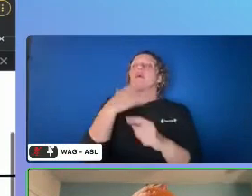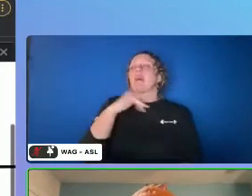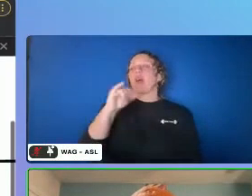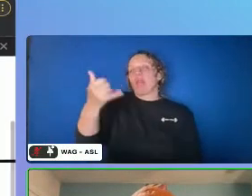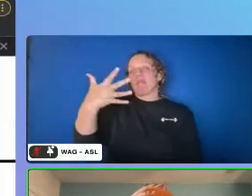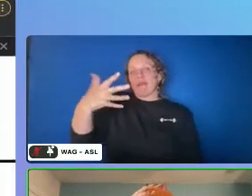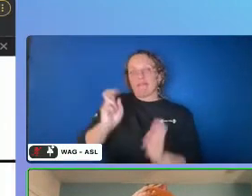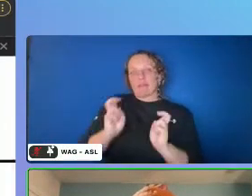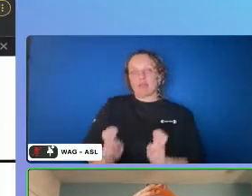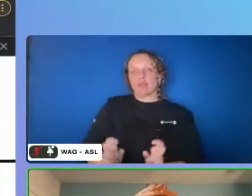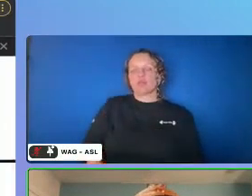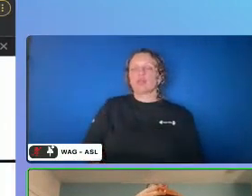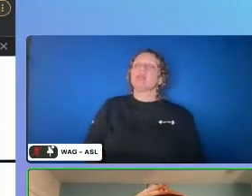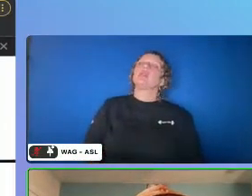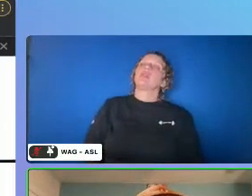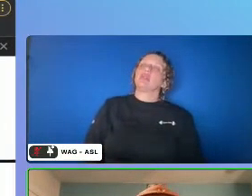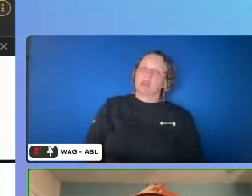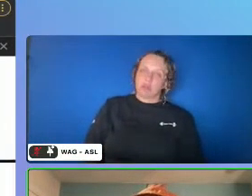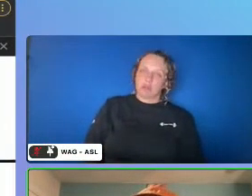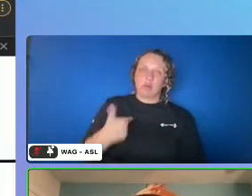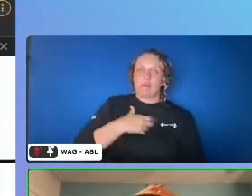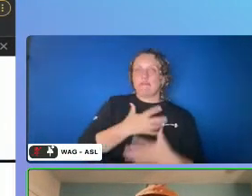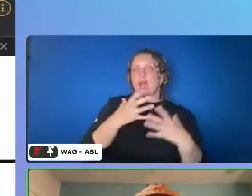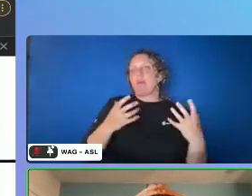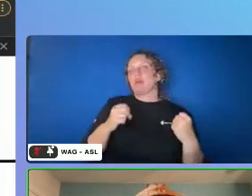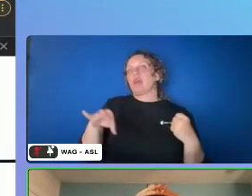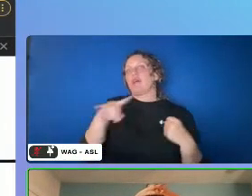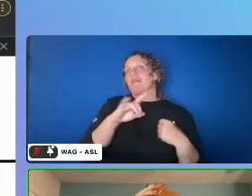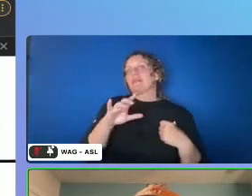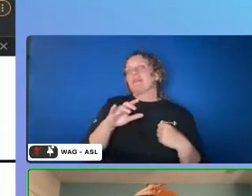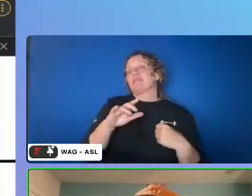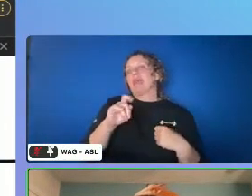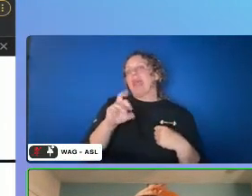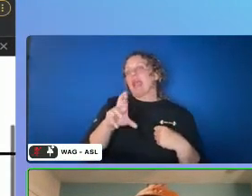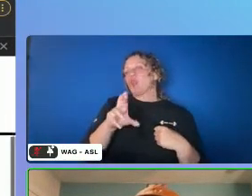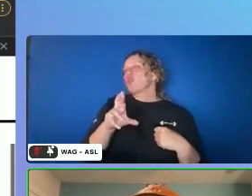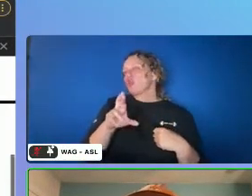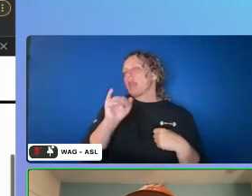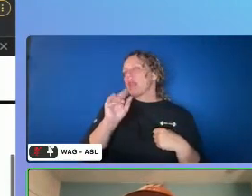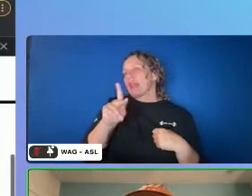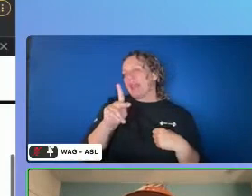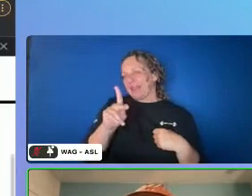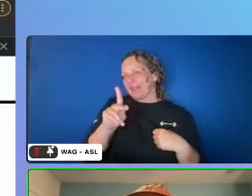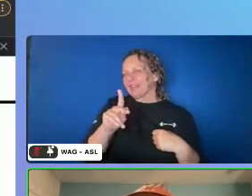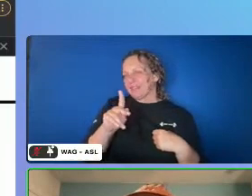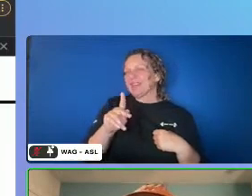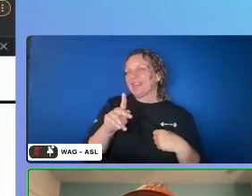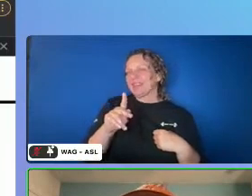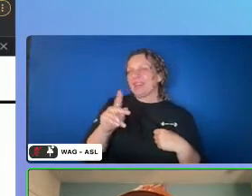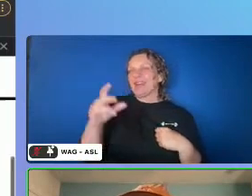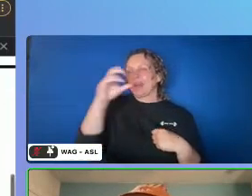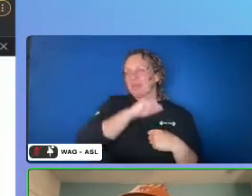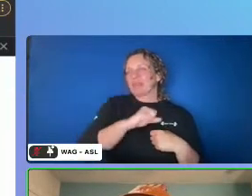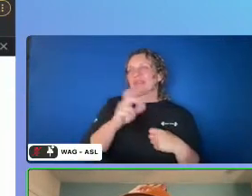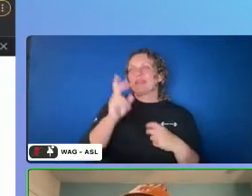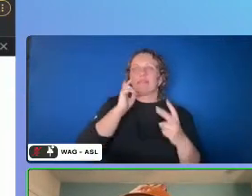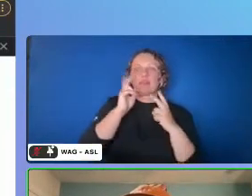We found a bunch of these anchors on the page. These links are missing visible or visual focus indicators.